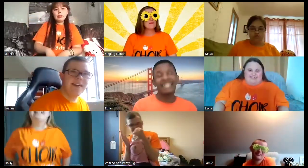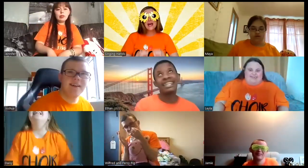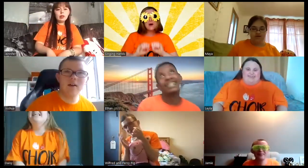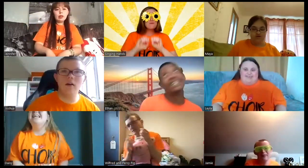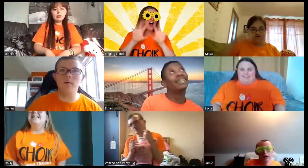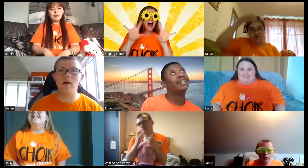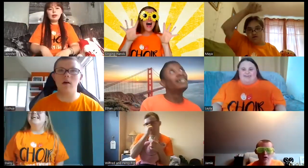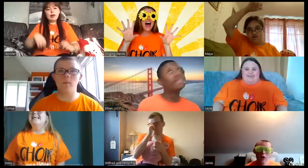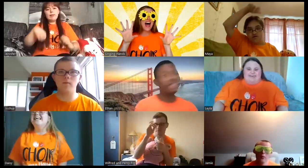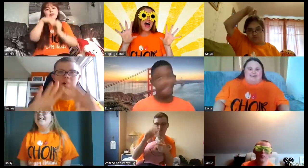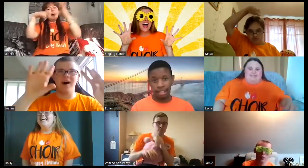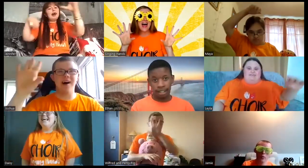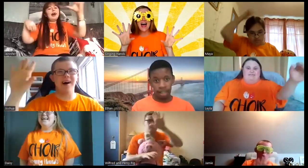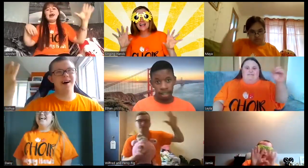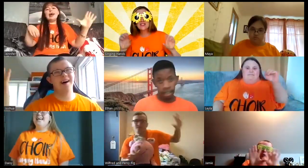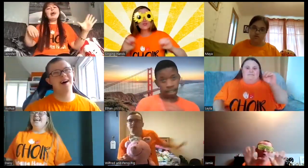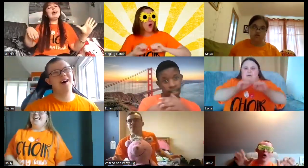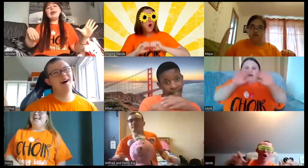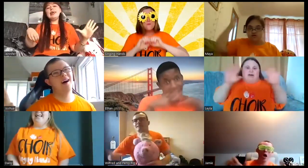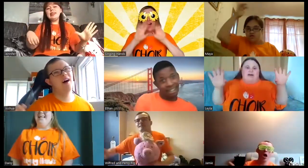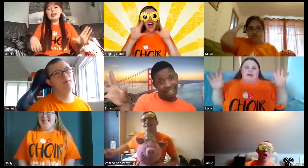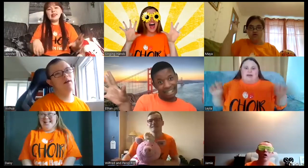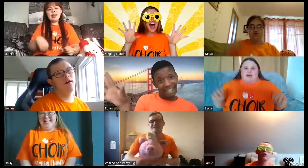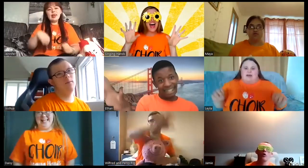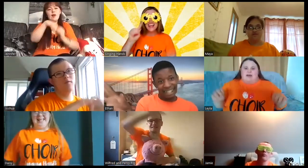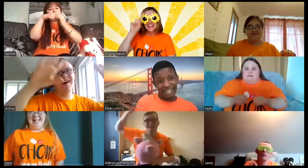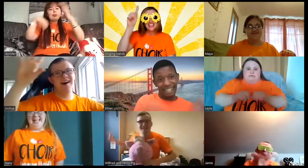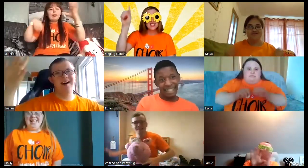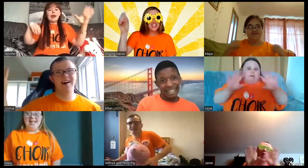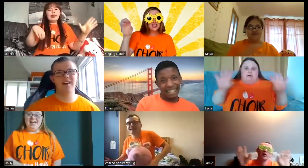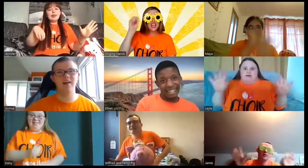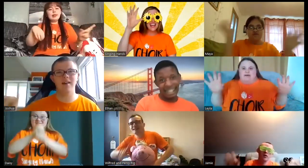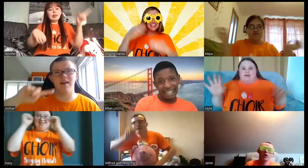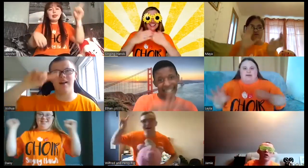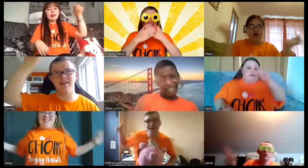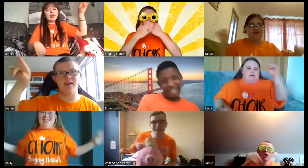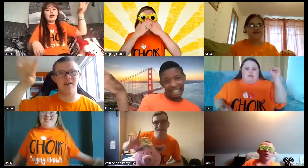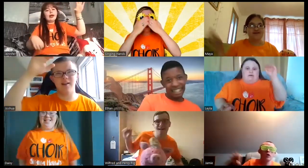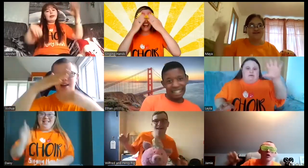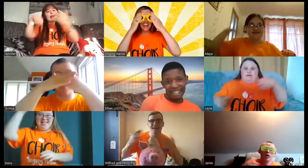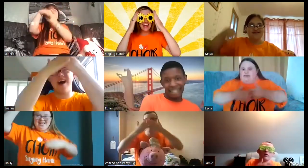It's gonna be a bright, so bright, sunshiny day